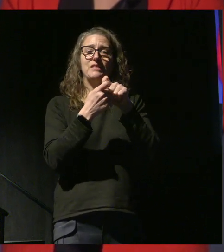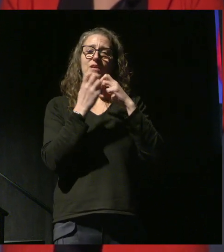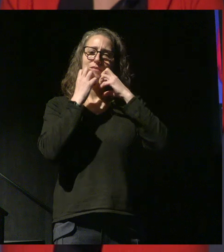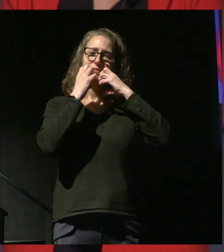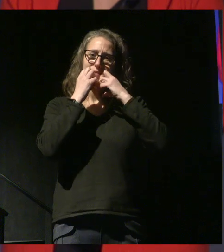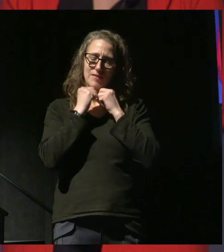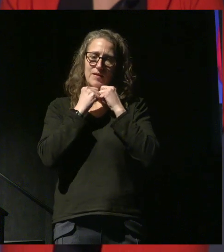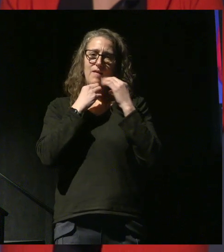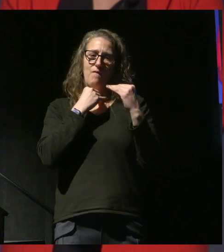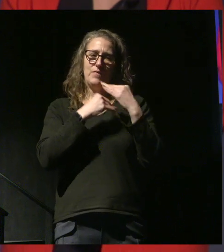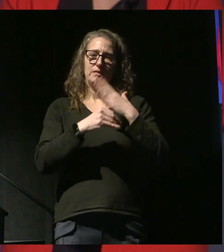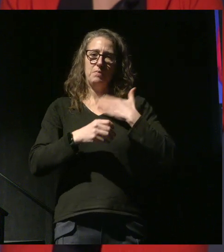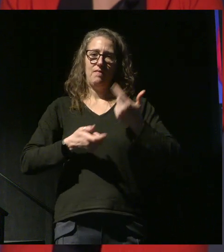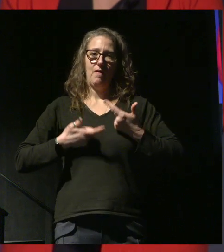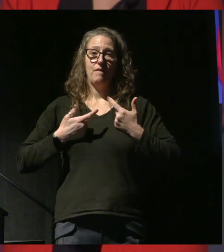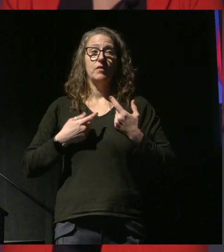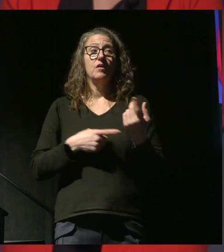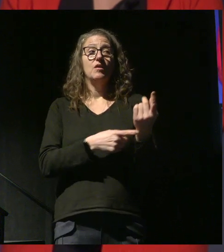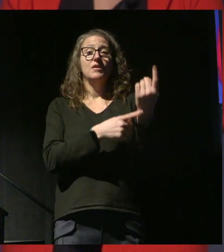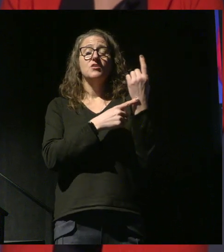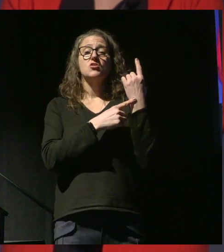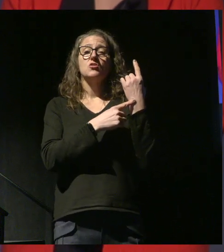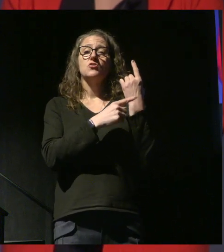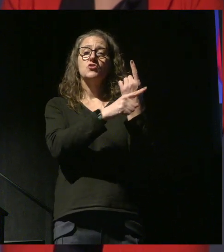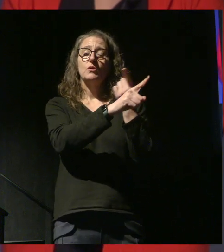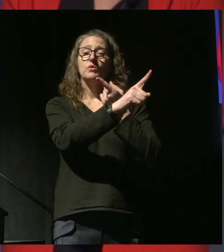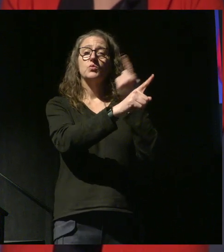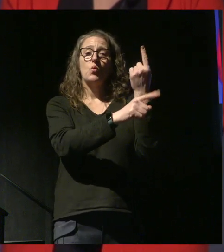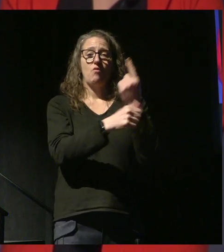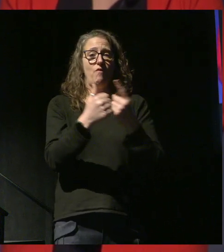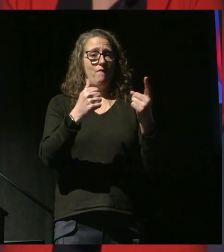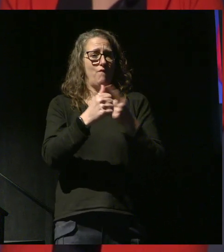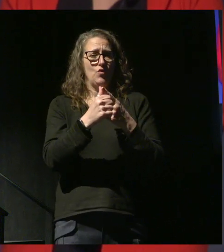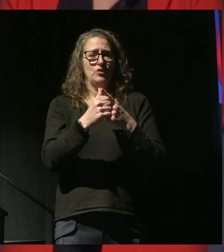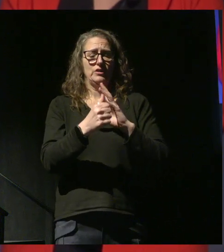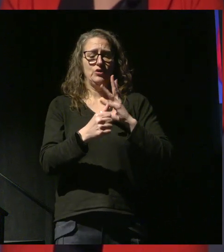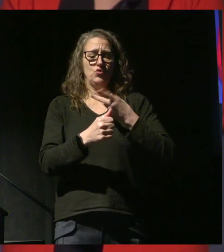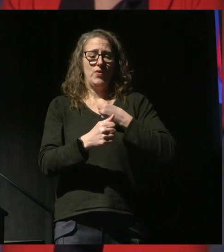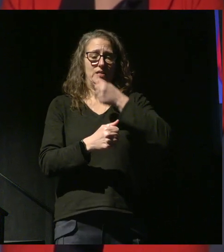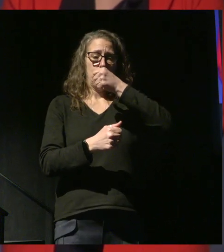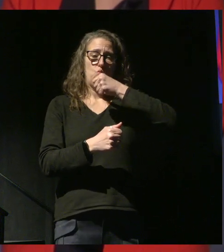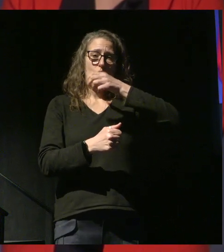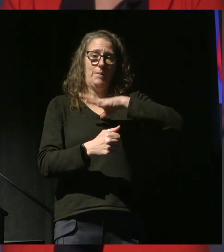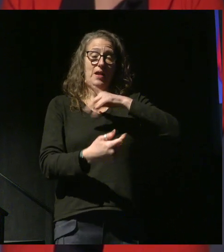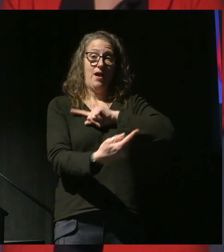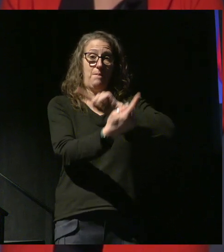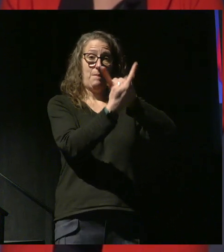She was one of the first trans women that I met after I publicly came out as trans.